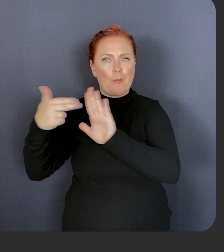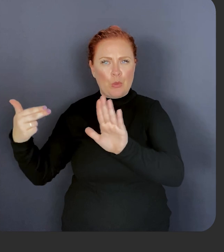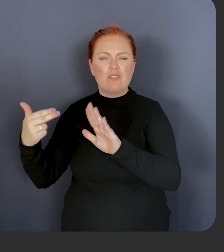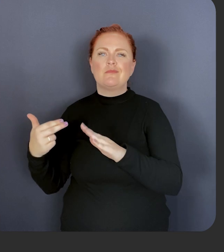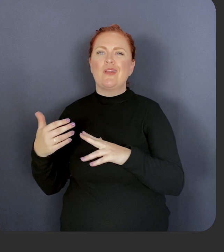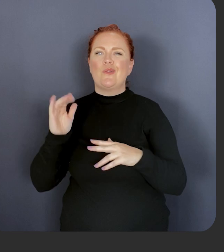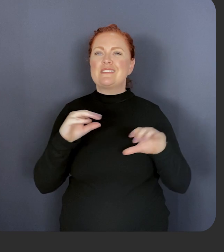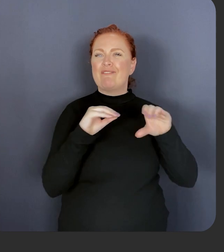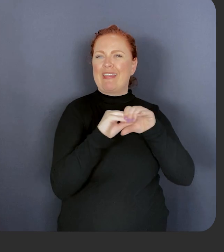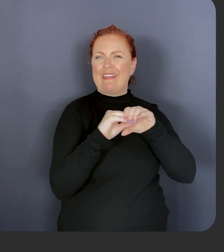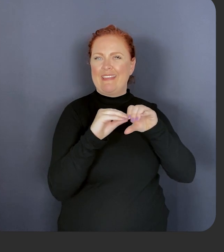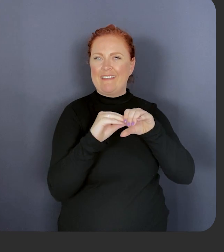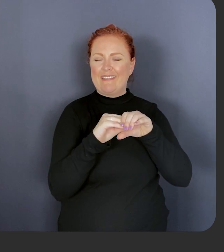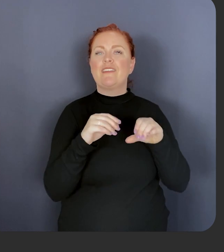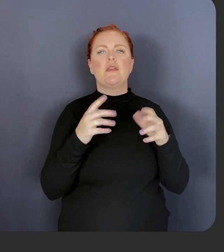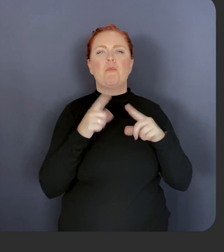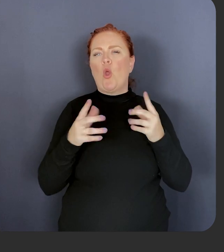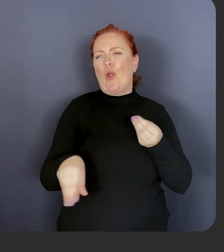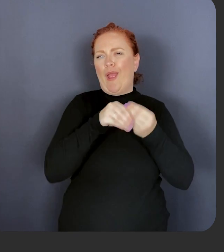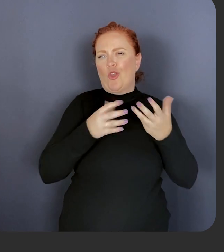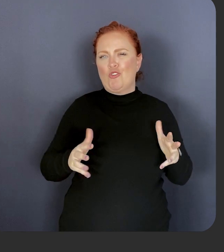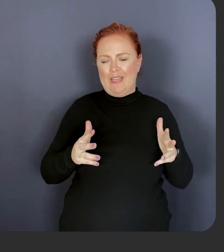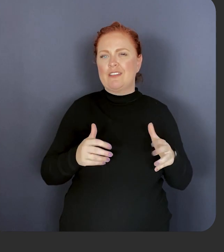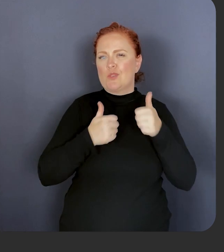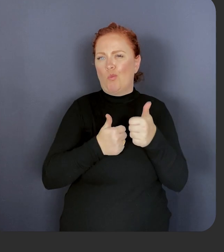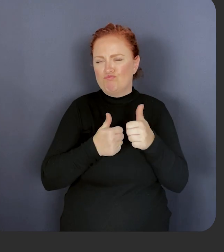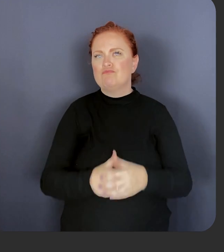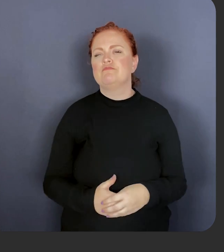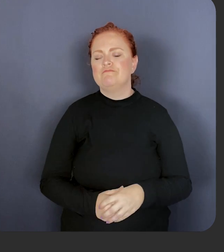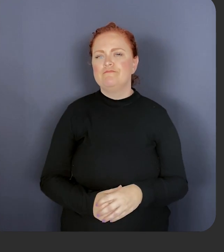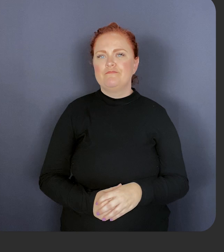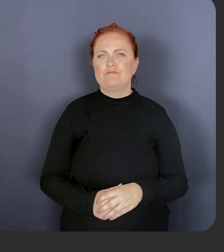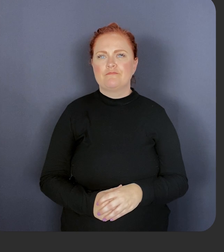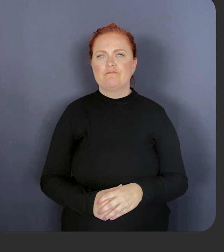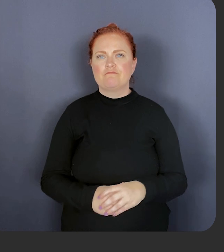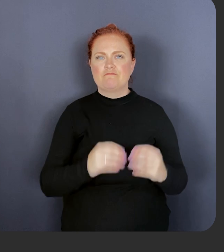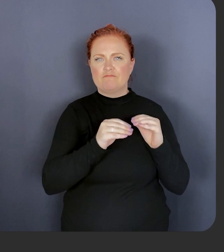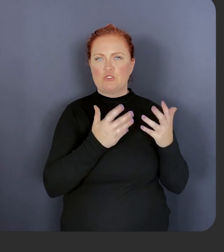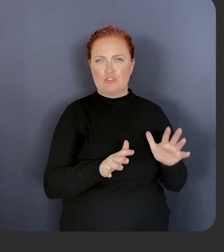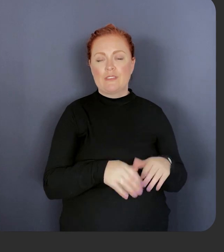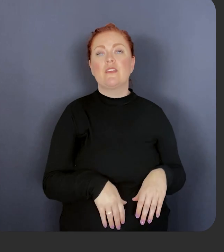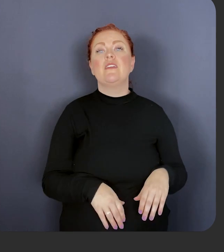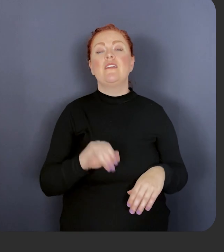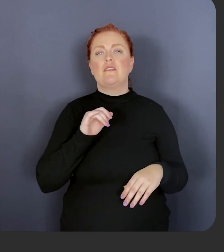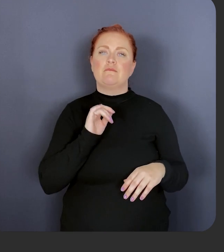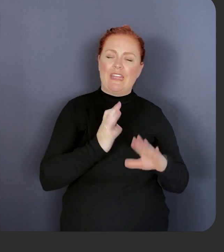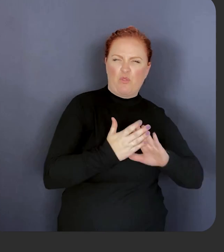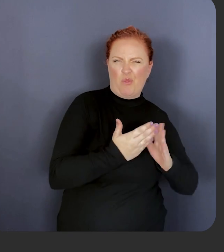So that was that filling, and we already added that. So that one was fixed if we reran it.